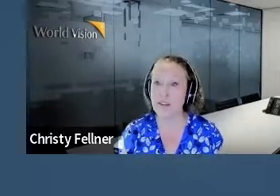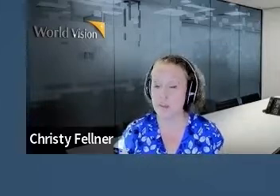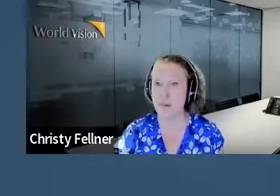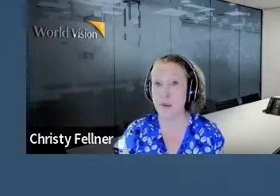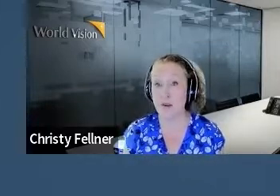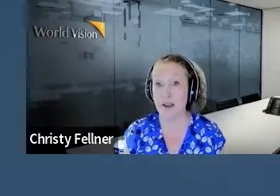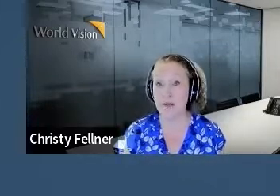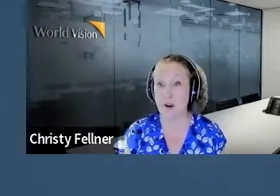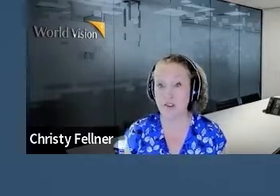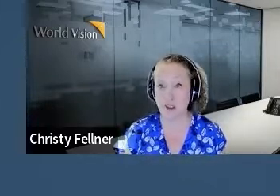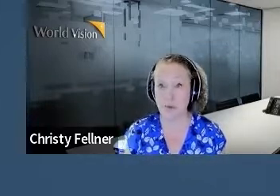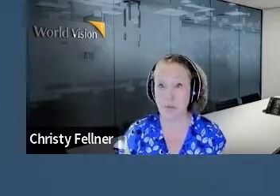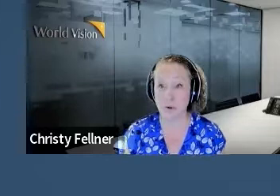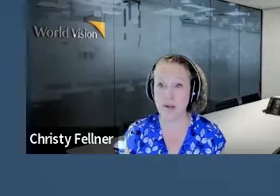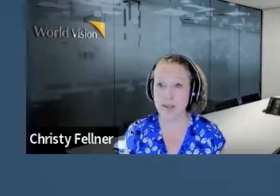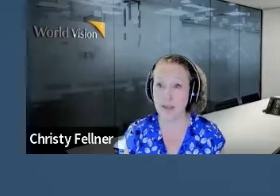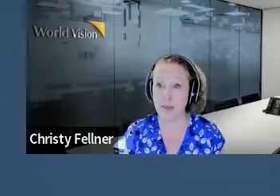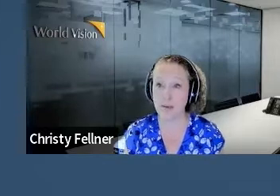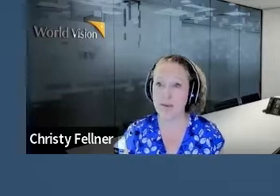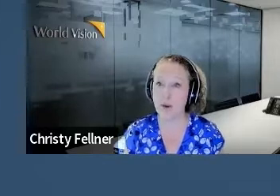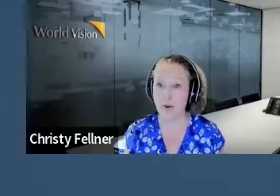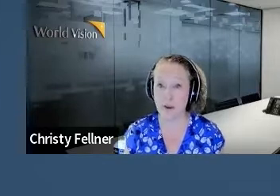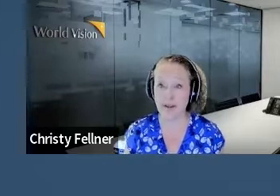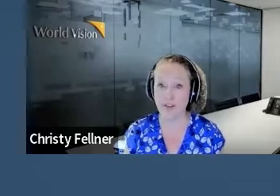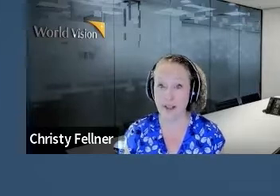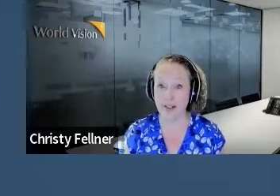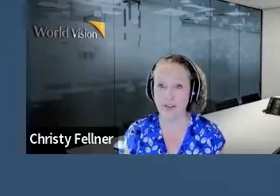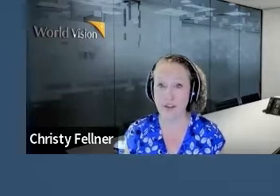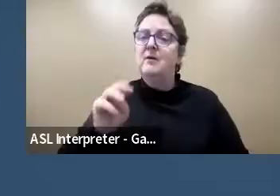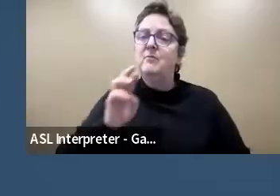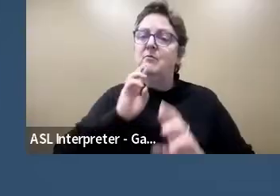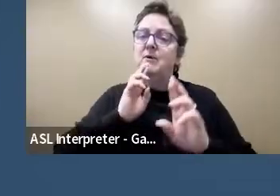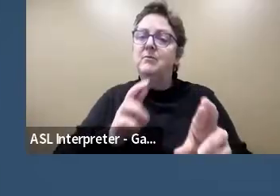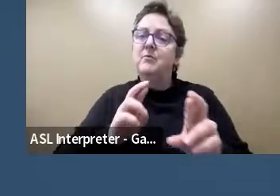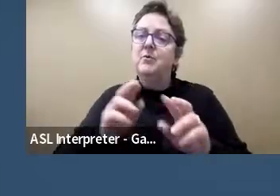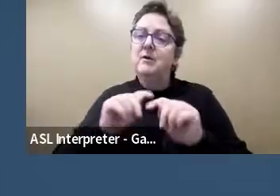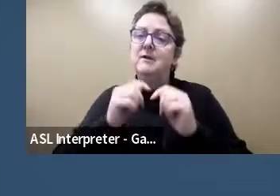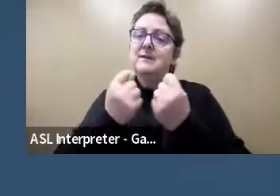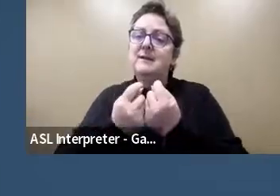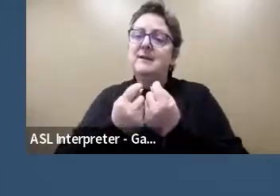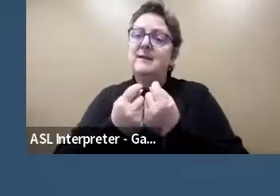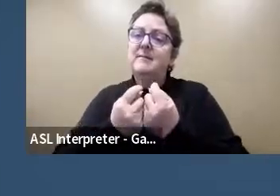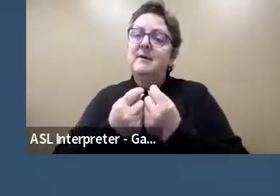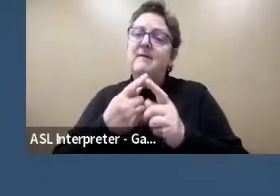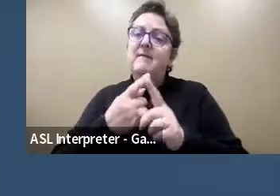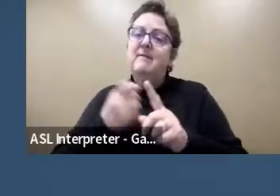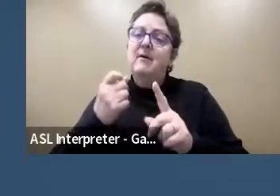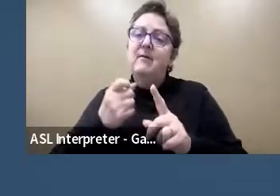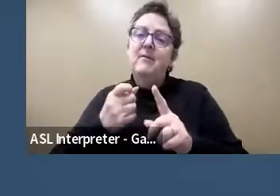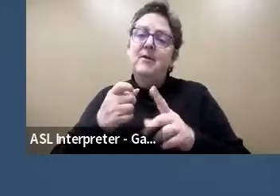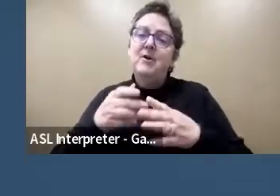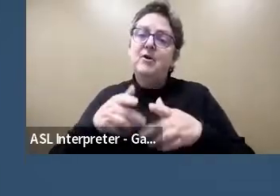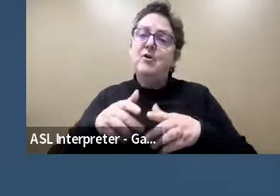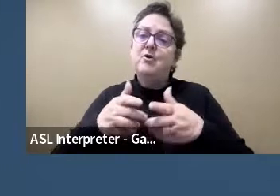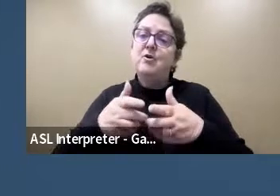To familiarize our GEM Report team to our Grand Challenge, and each of your roles within that challenge.